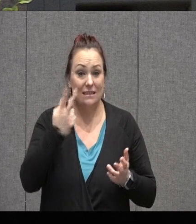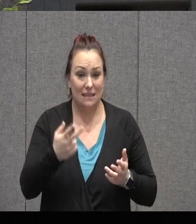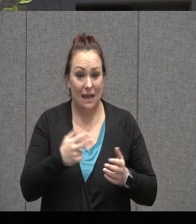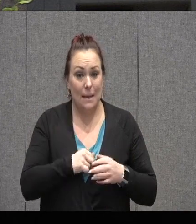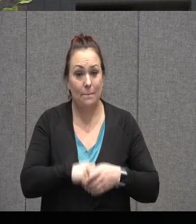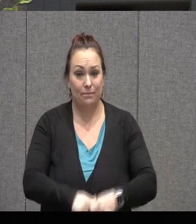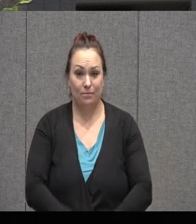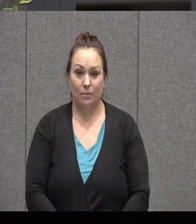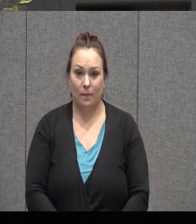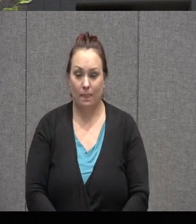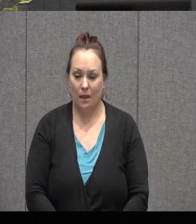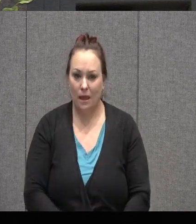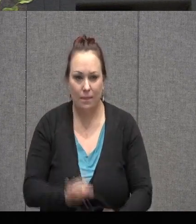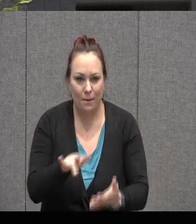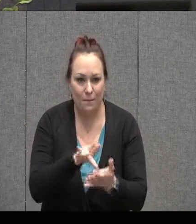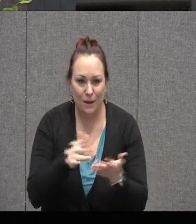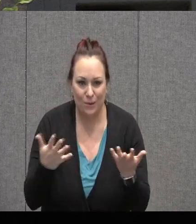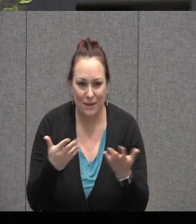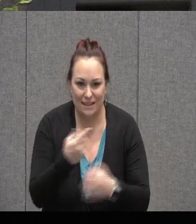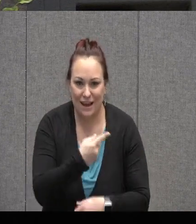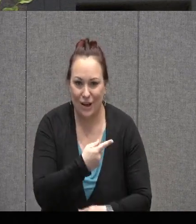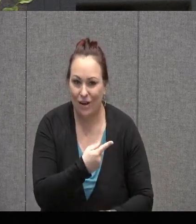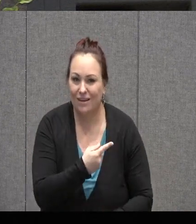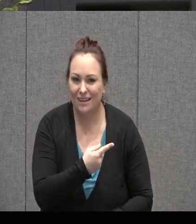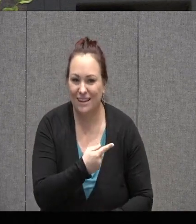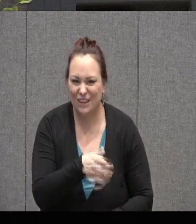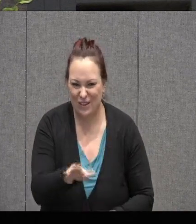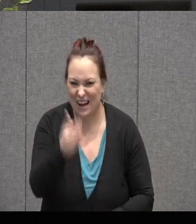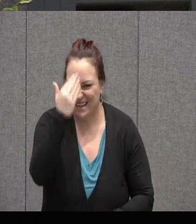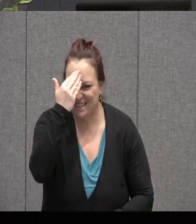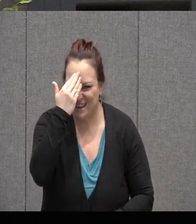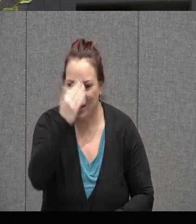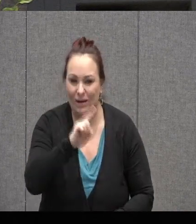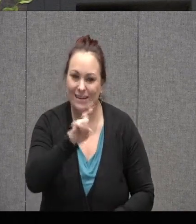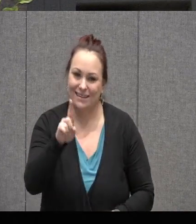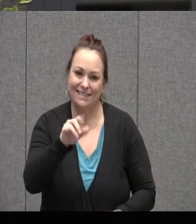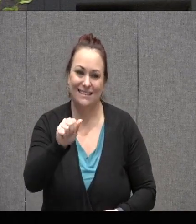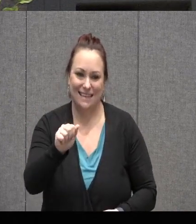oh, what did I put in the middle here. We all know that, right. I love to see a symbol.